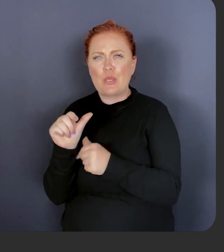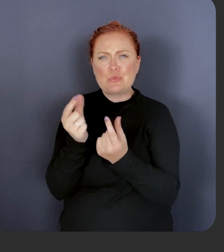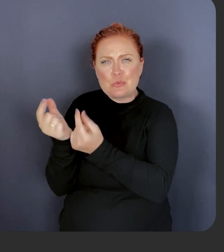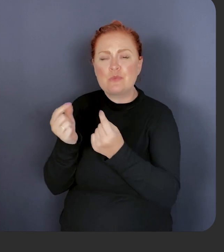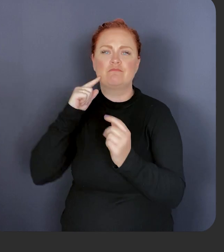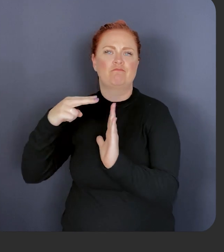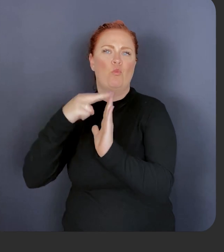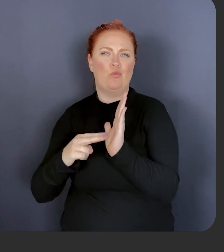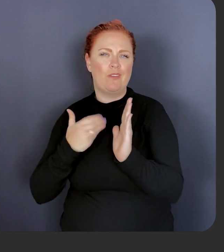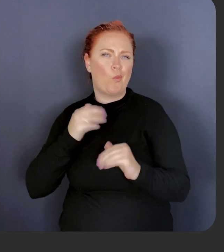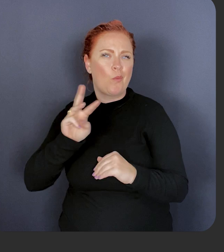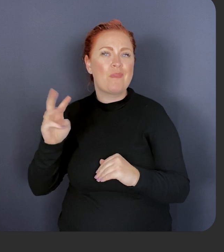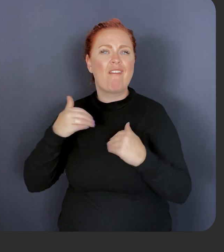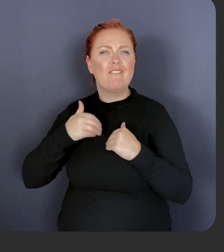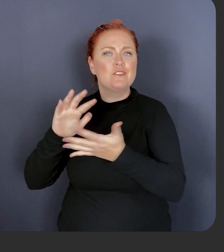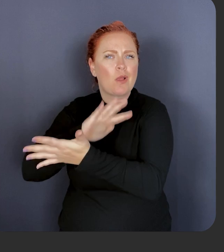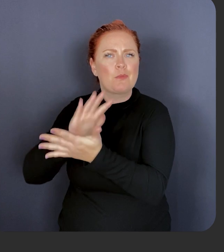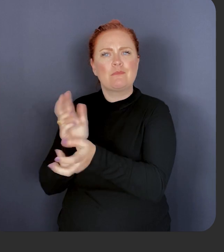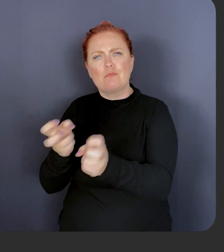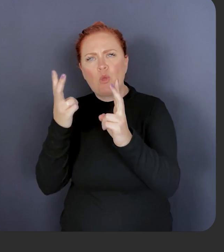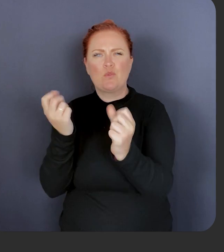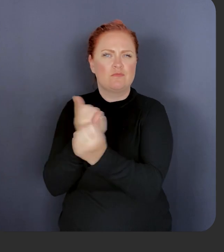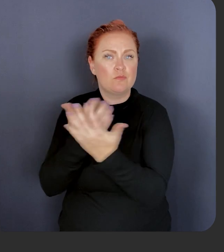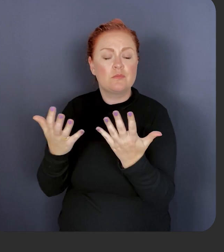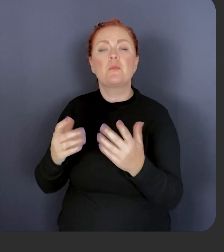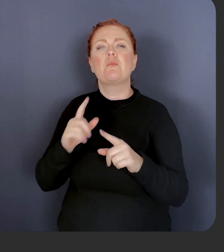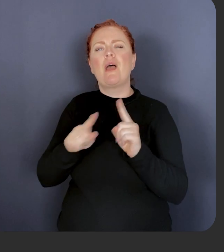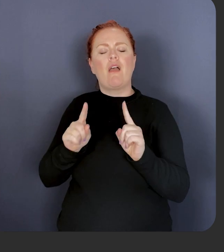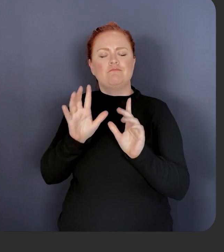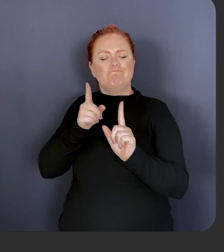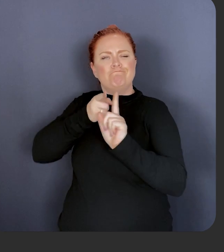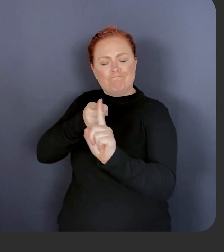on our docs website, but you can really think of it as providing a set of tools.